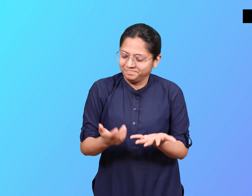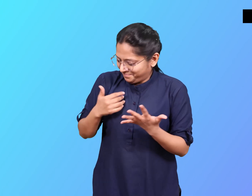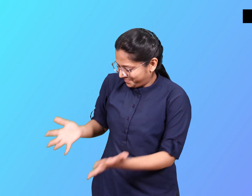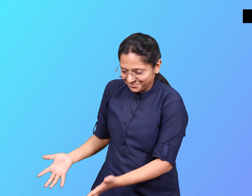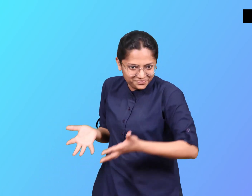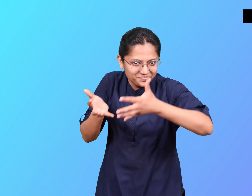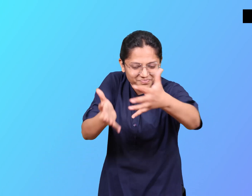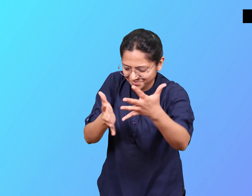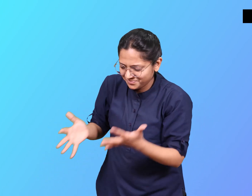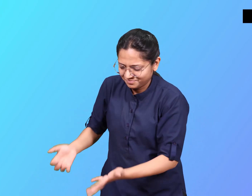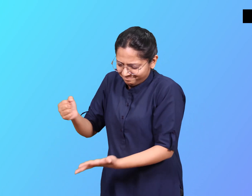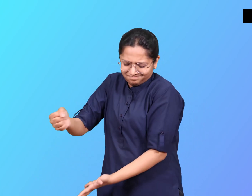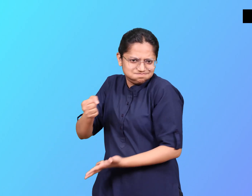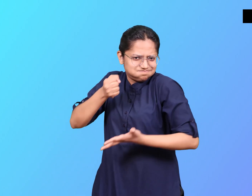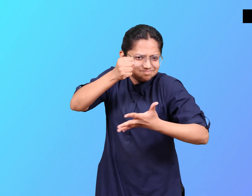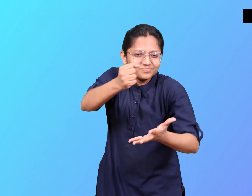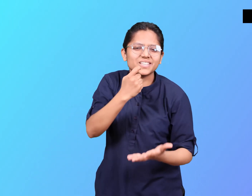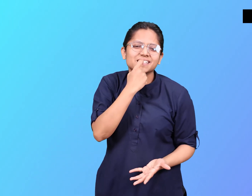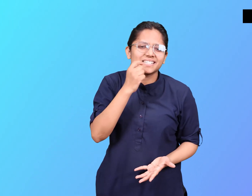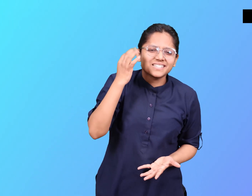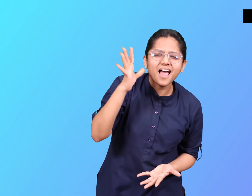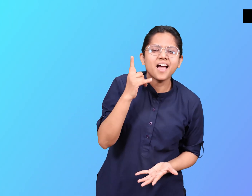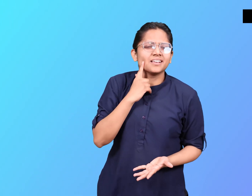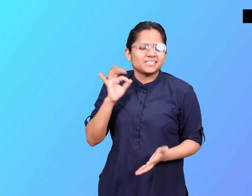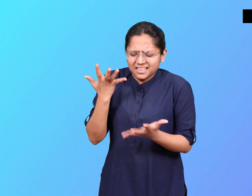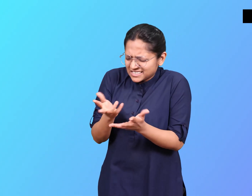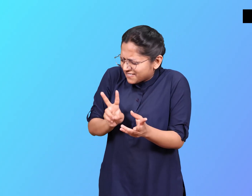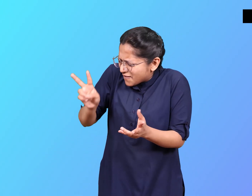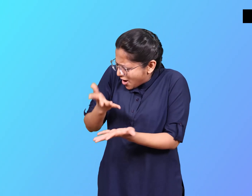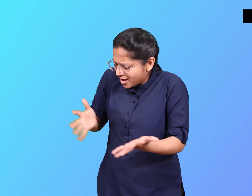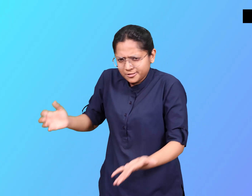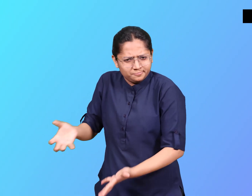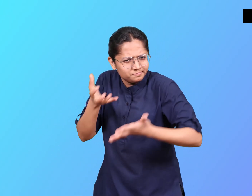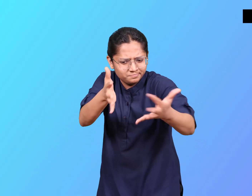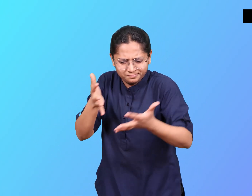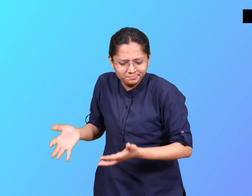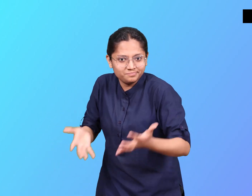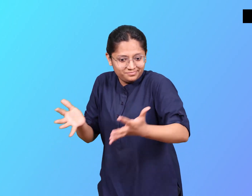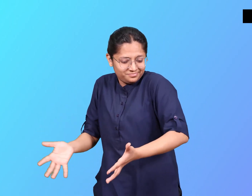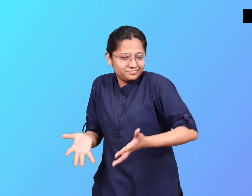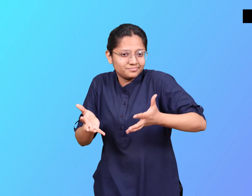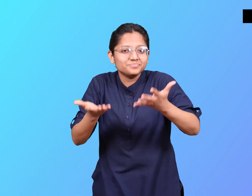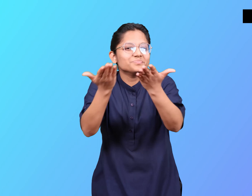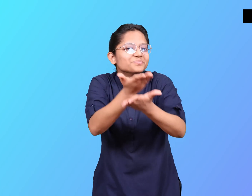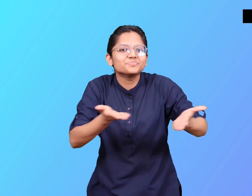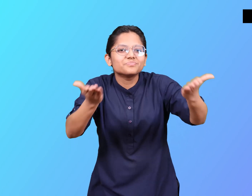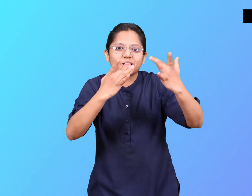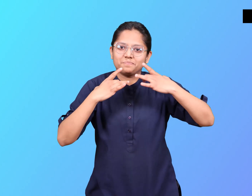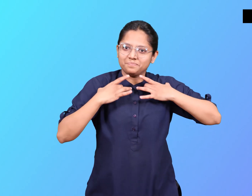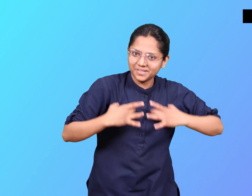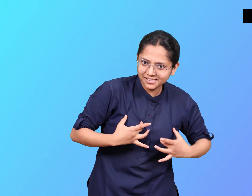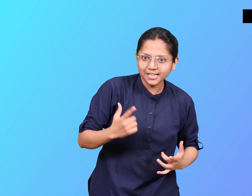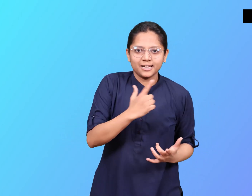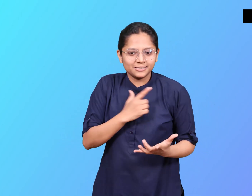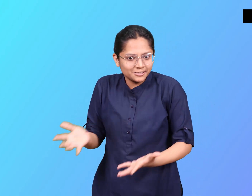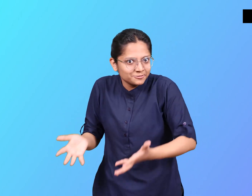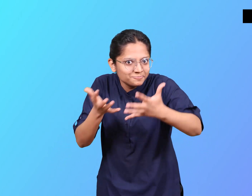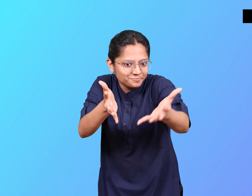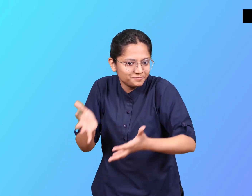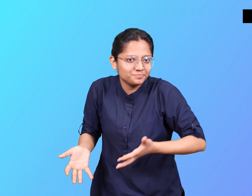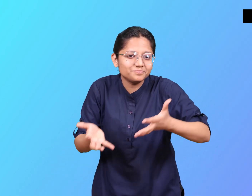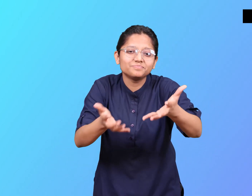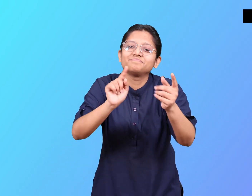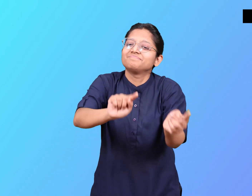So the priests and Levites accepted the silver, gold and other objects that Ezra had weighed and given to them.